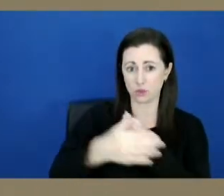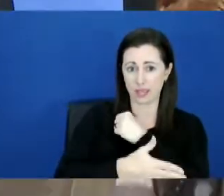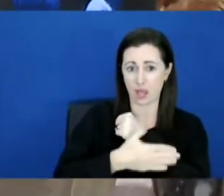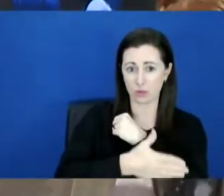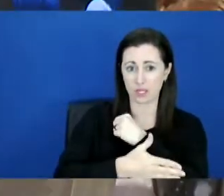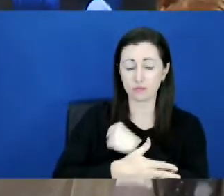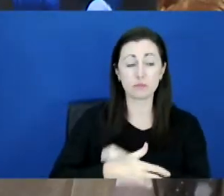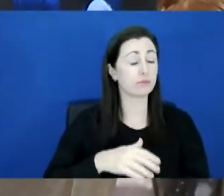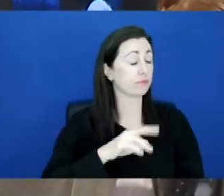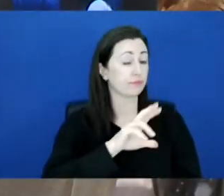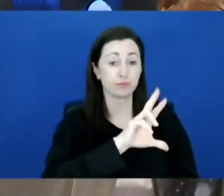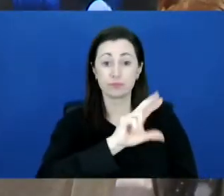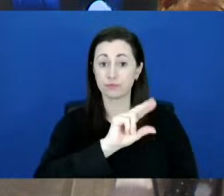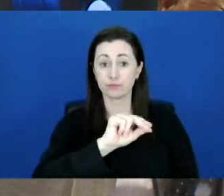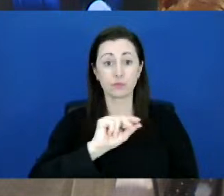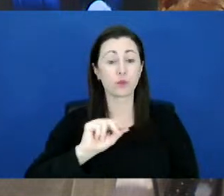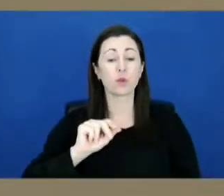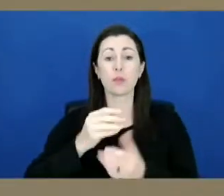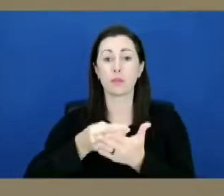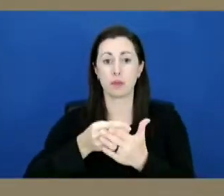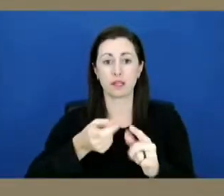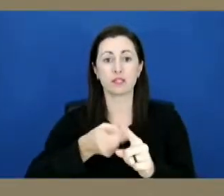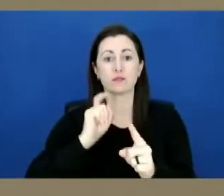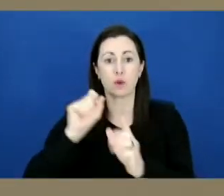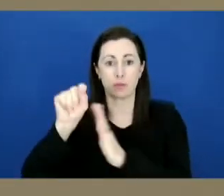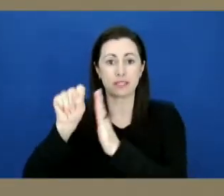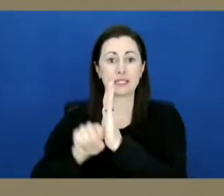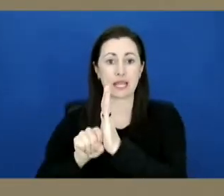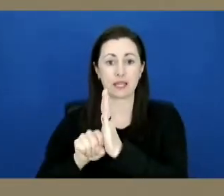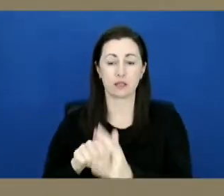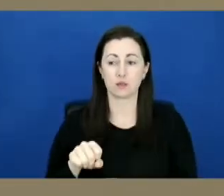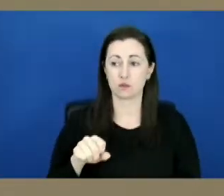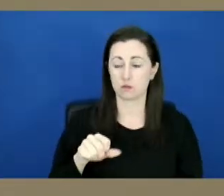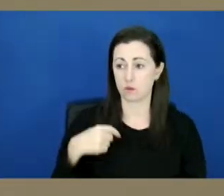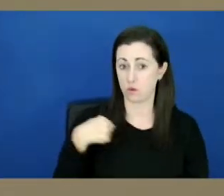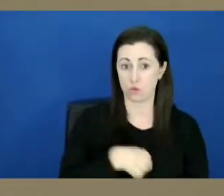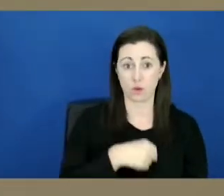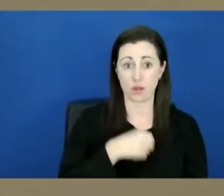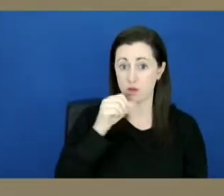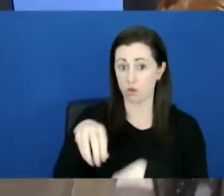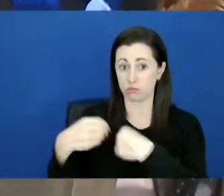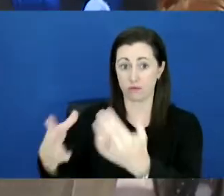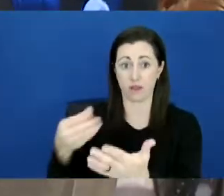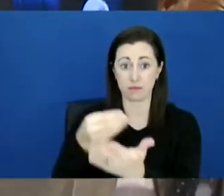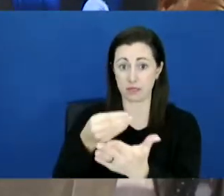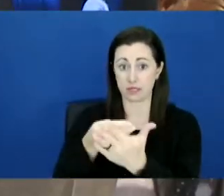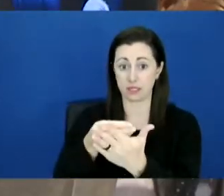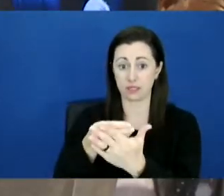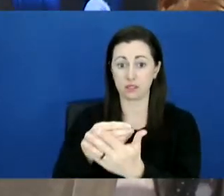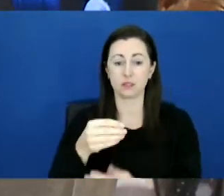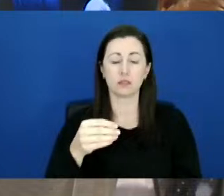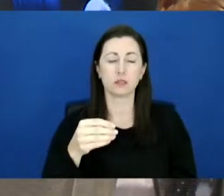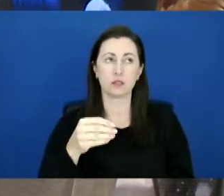AND THEY GIVE -- PAY THE MONEY BACK TO THE COUNTY? NO, THEY GET THE